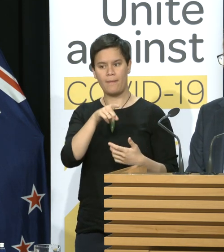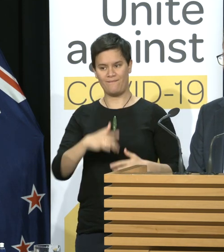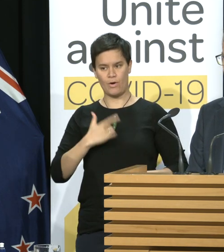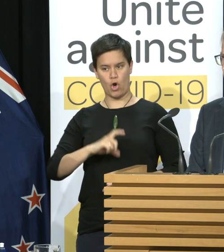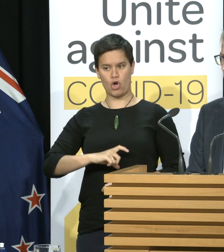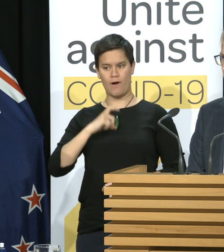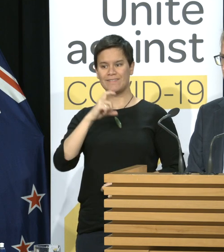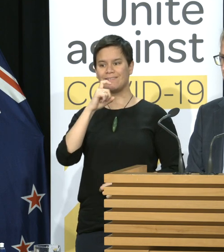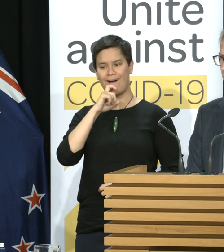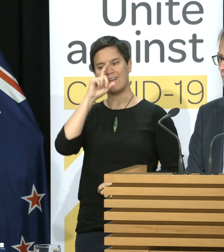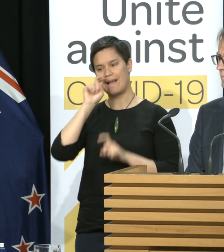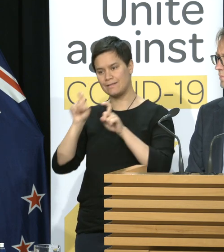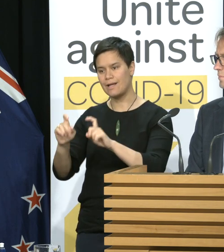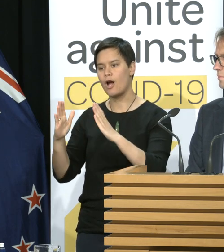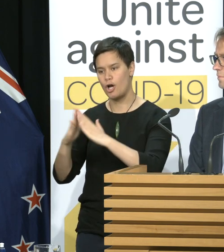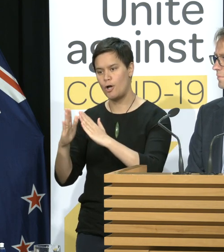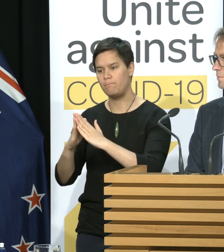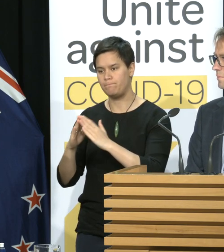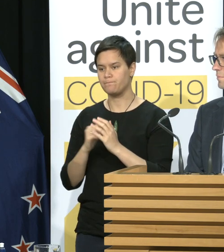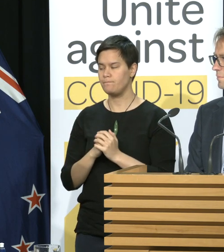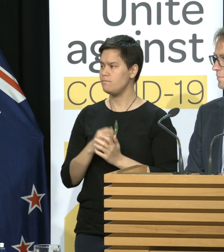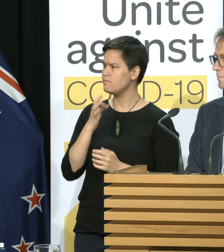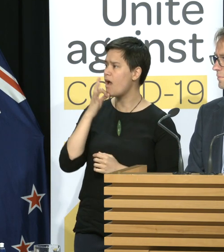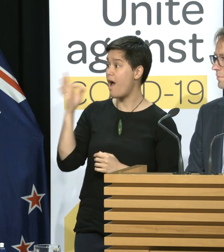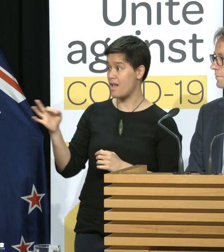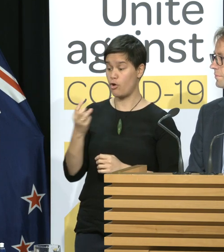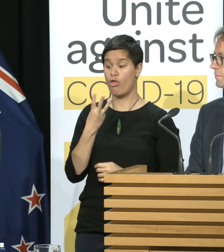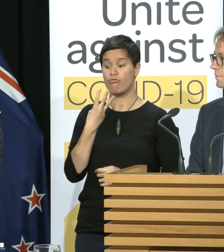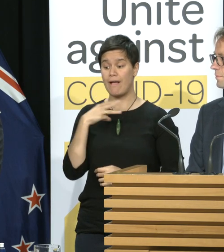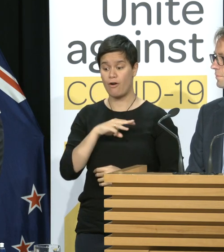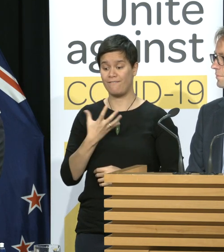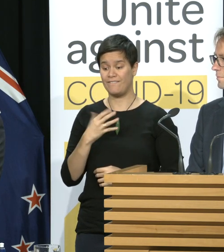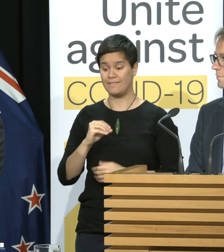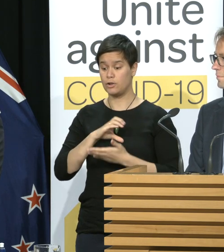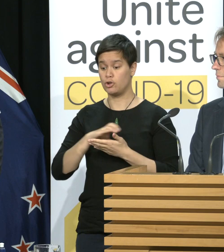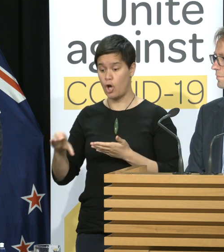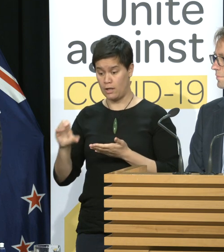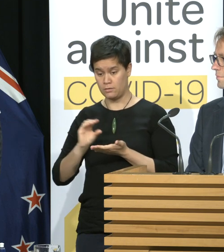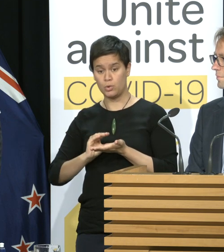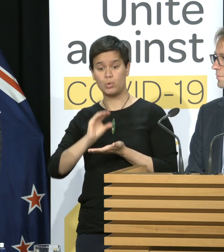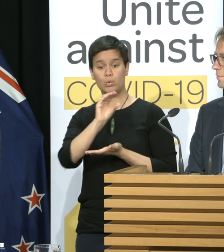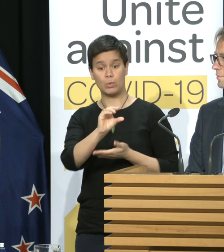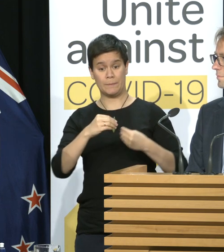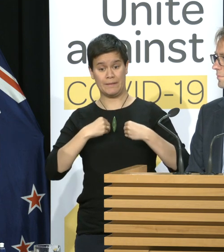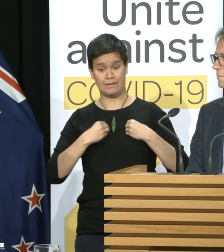Is that money supposed to be passed through to the worker, or is it-- No, but they should obviously be paid for the time that they are isolating.